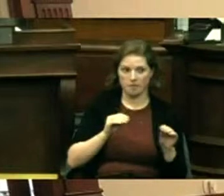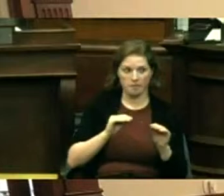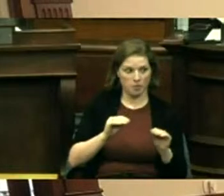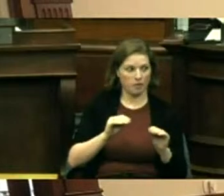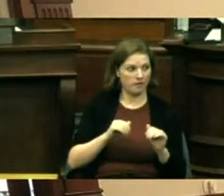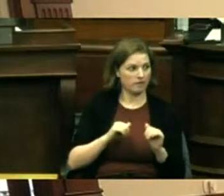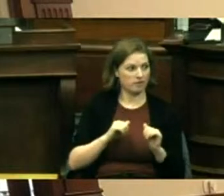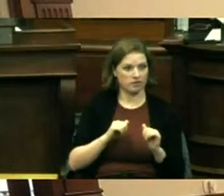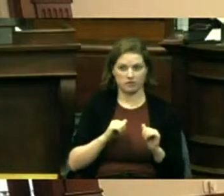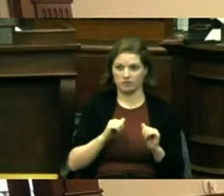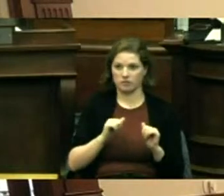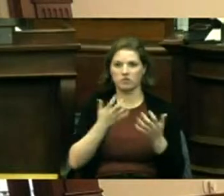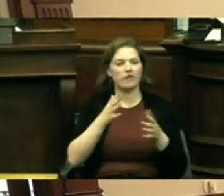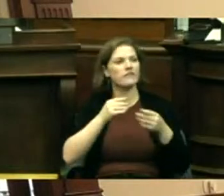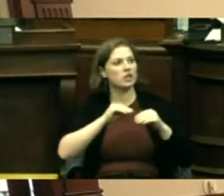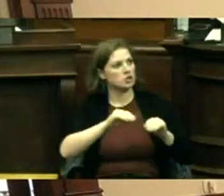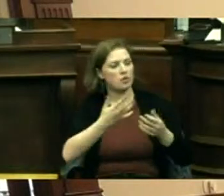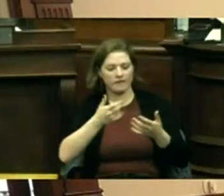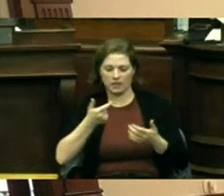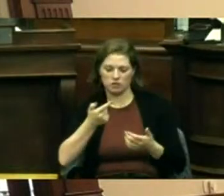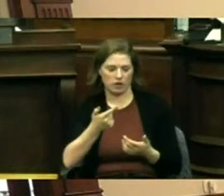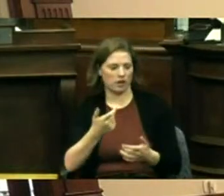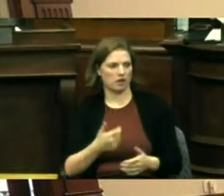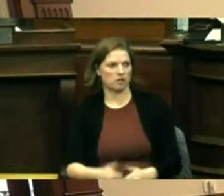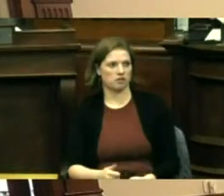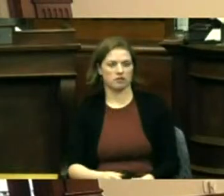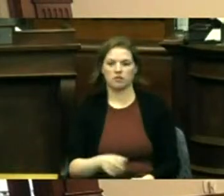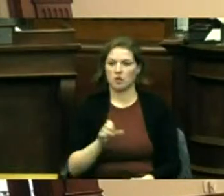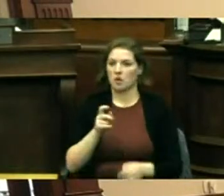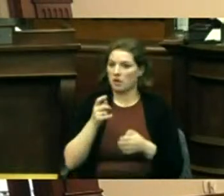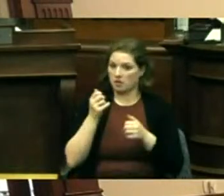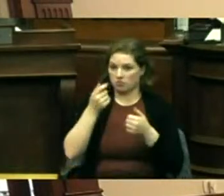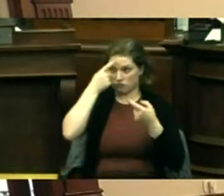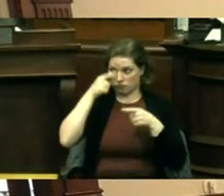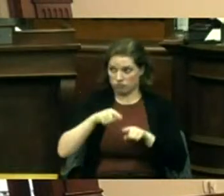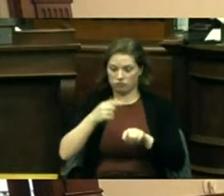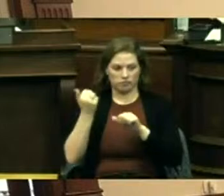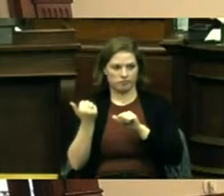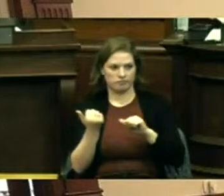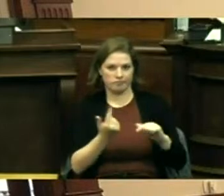Smith, do you have any additional questions? We got a